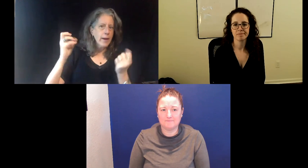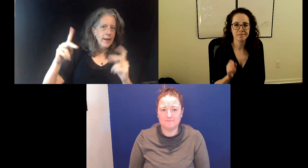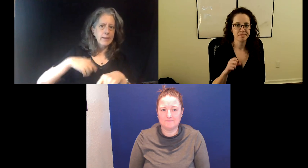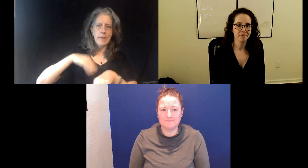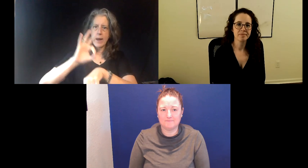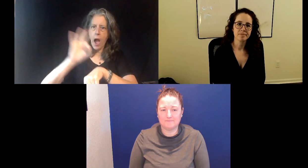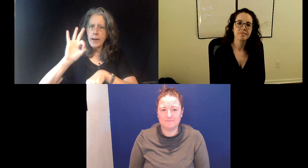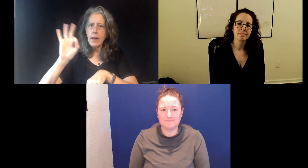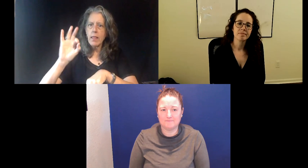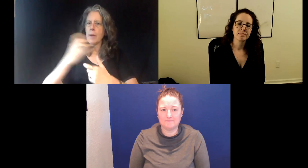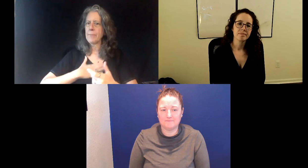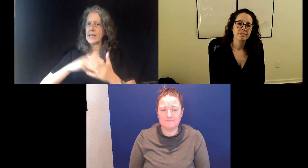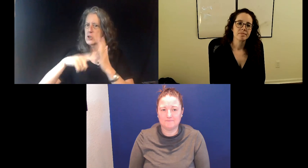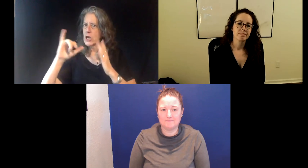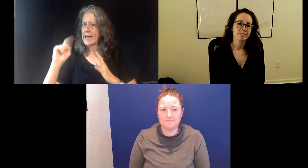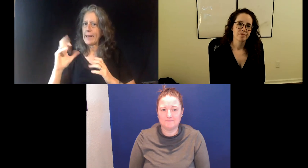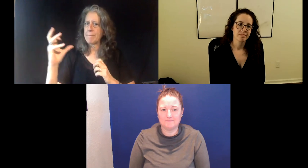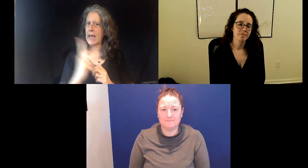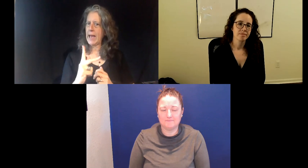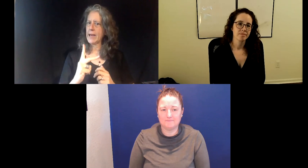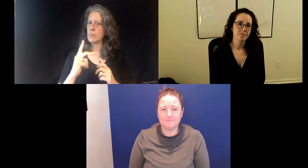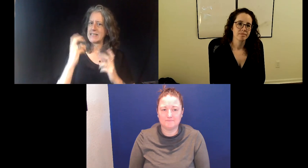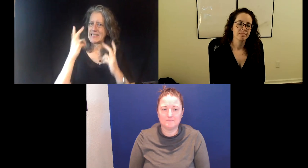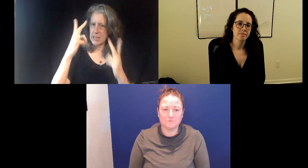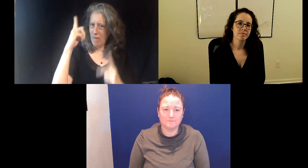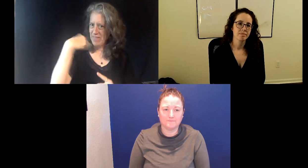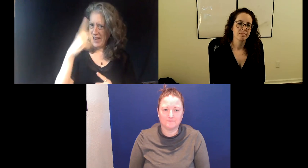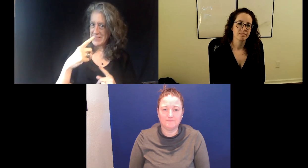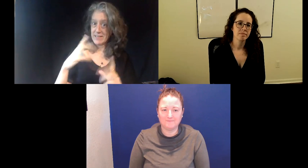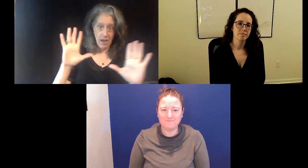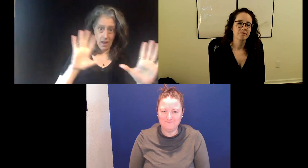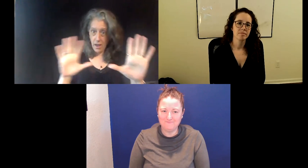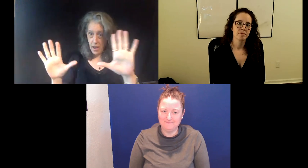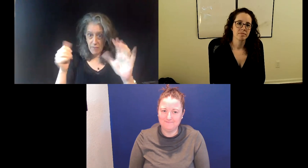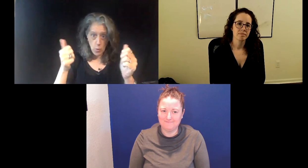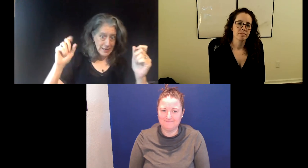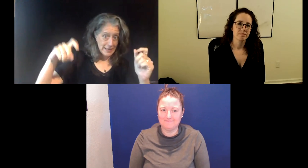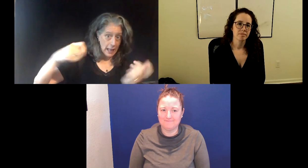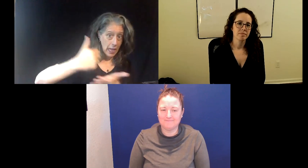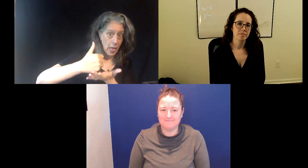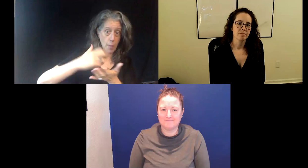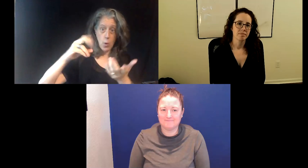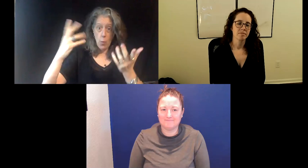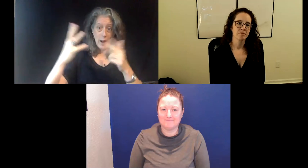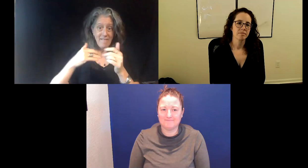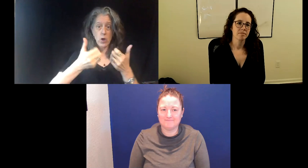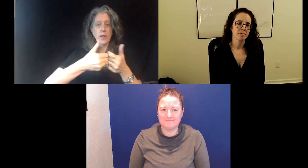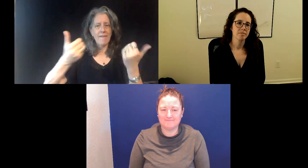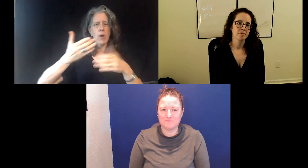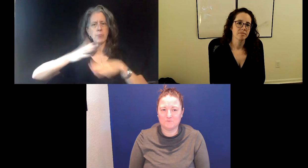like set up some kind of check-in time maybe like hey by nine o'clock i'm gonna check in hey come back to the main room i want to see your face wanna see catch polls you're good